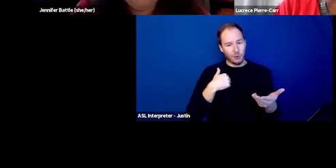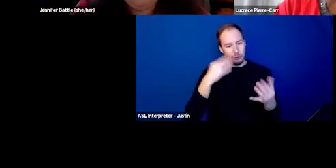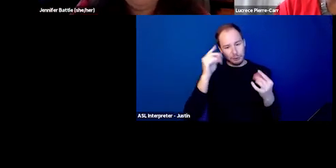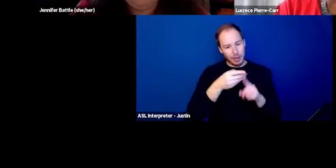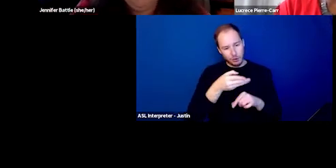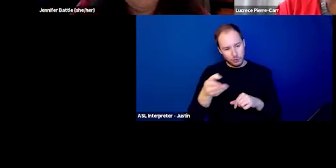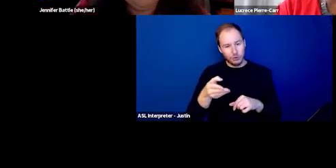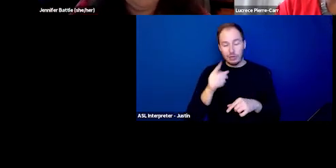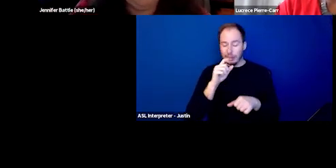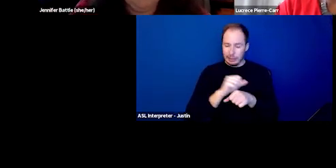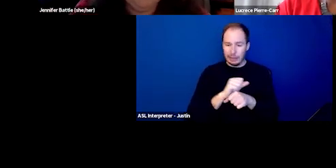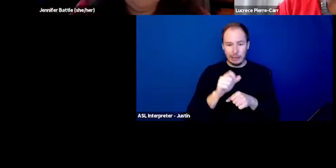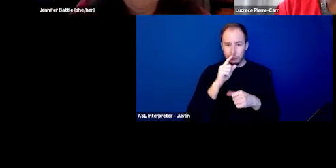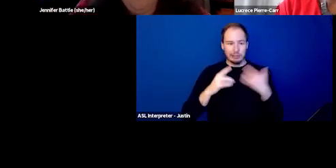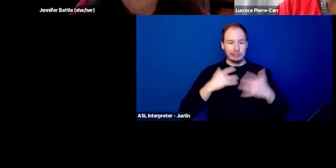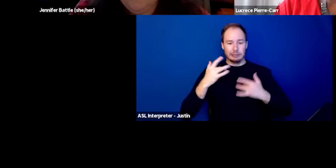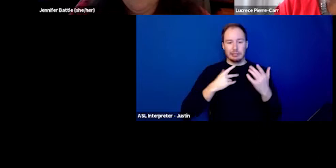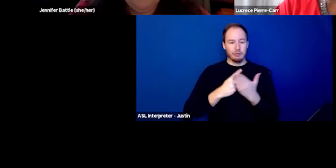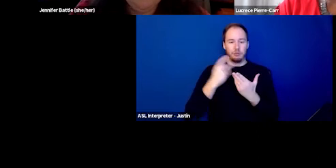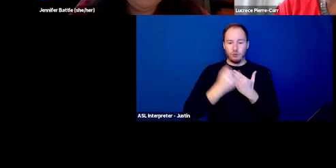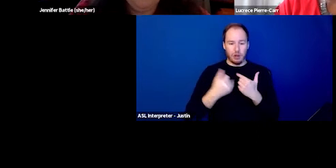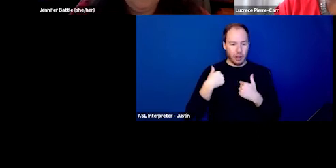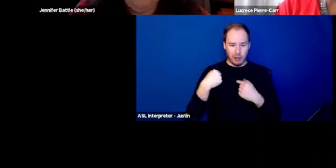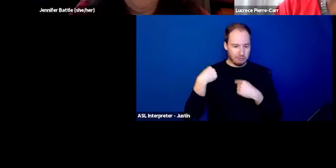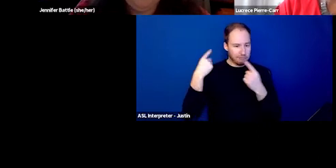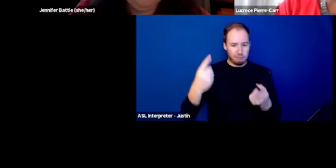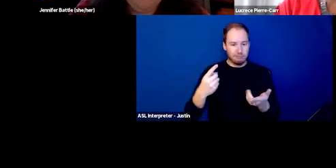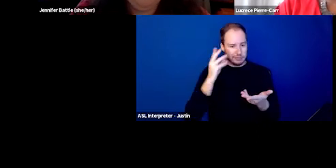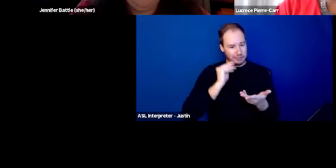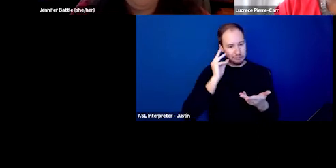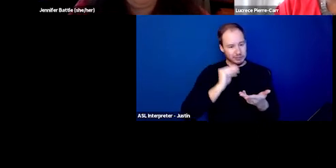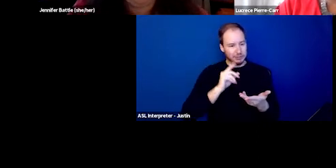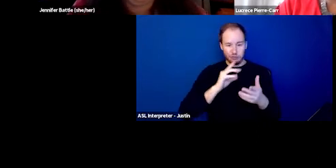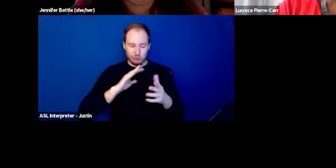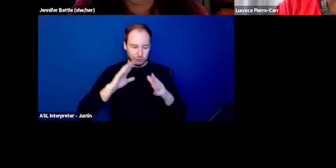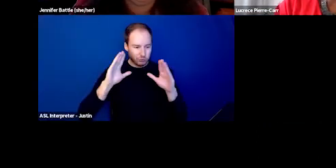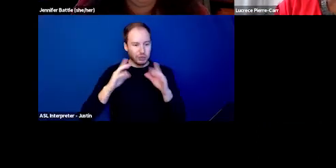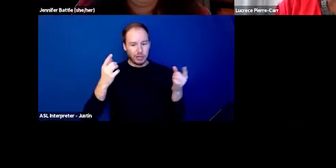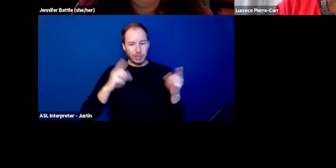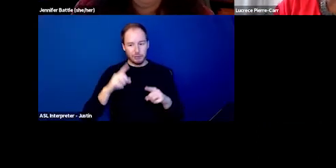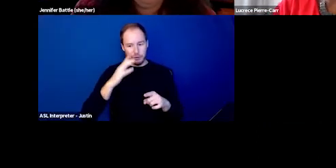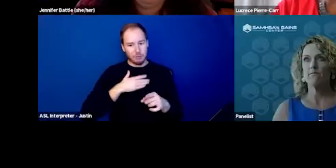It is literally the most exciting project I've ever worked on, and I'm so grateful that this is happening during my professional career.